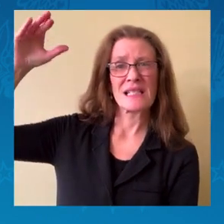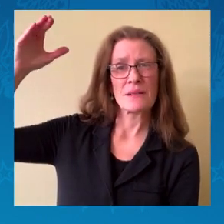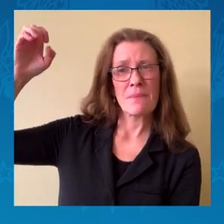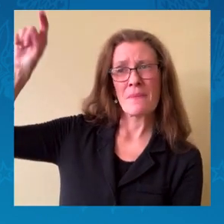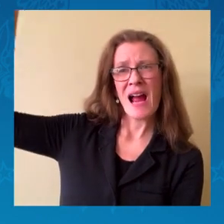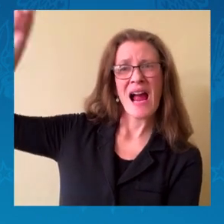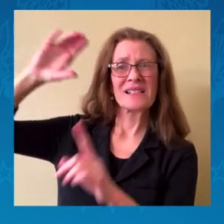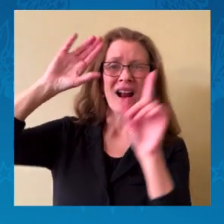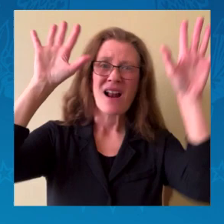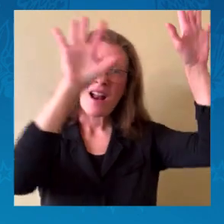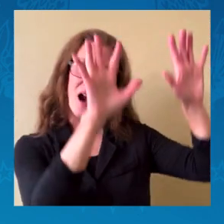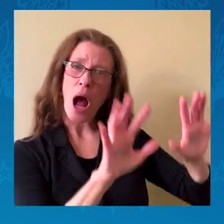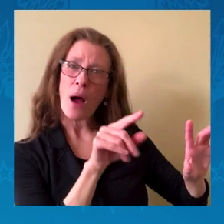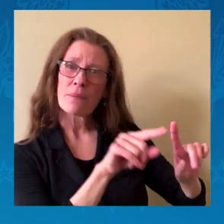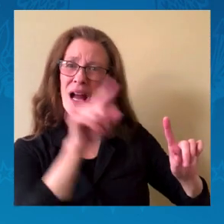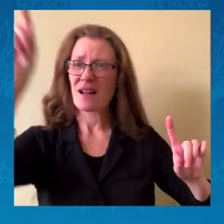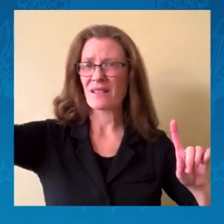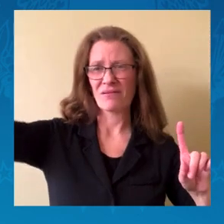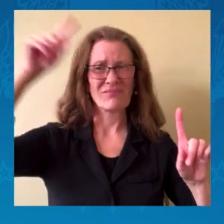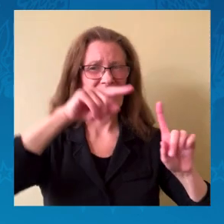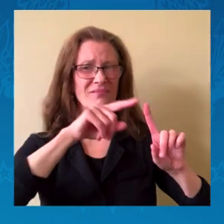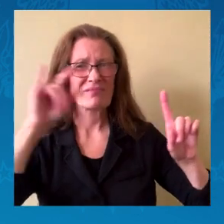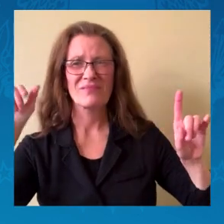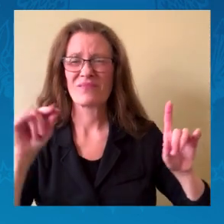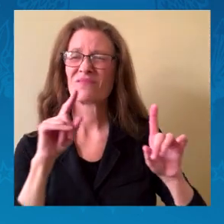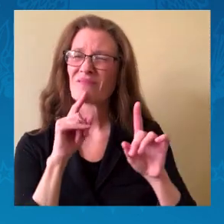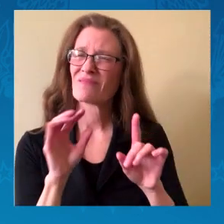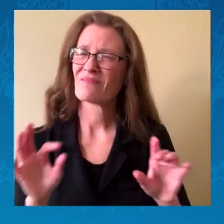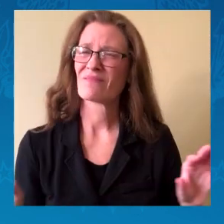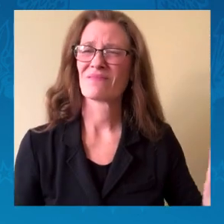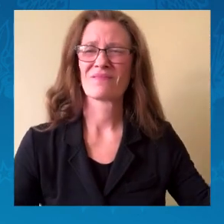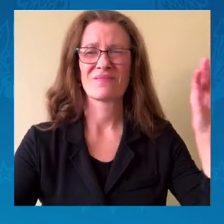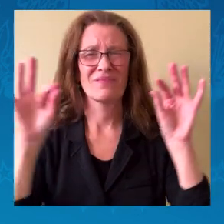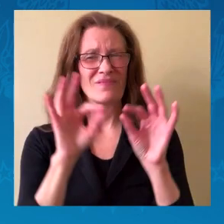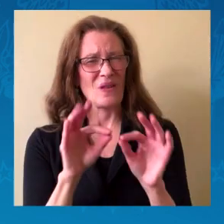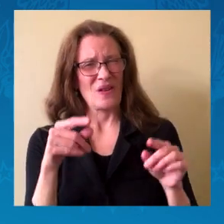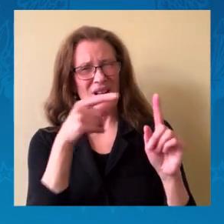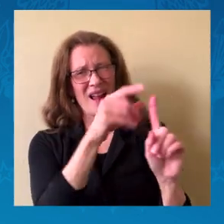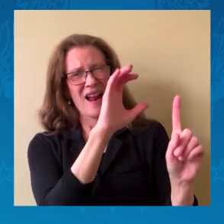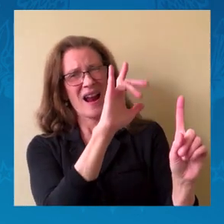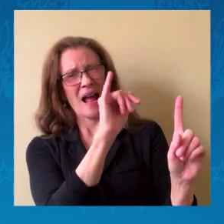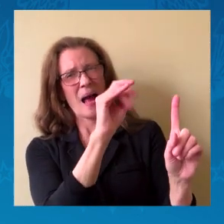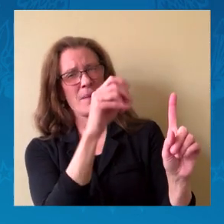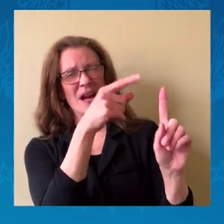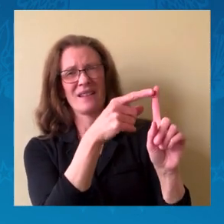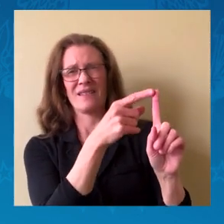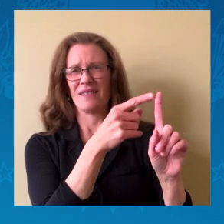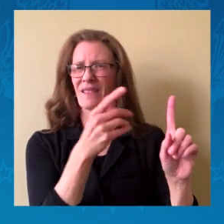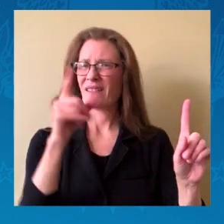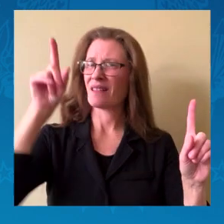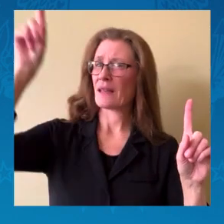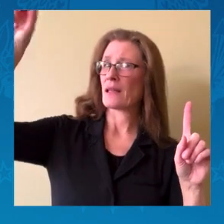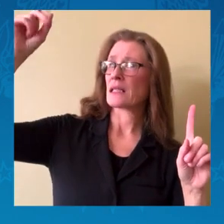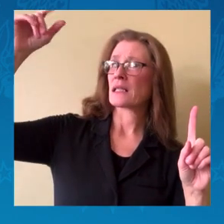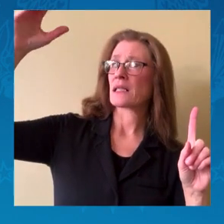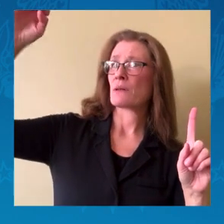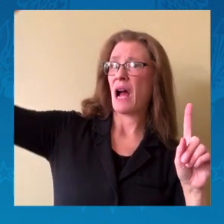in a way that has a direct impact, in a way that is a benefit to the people of our country and the people around the globe.